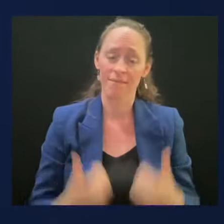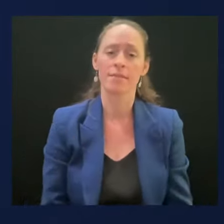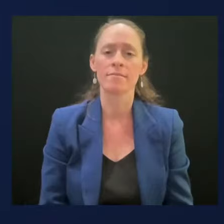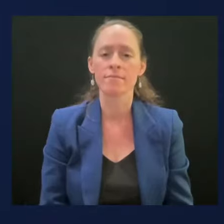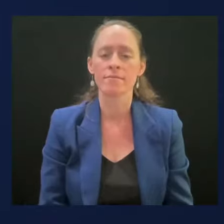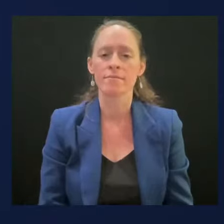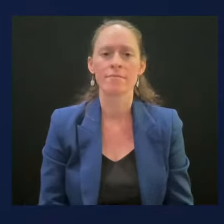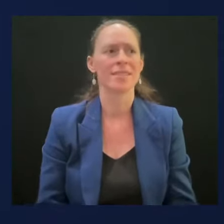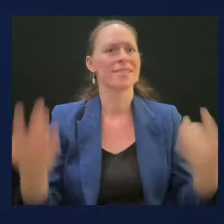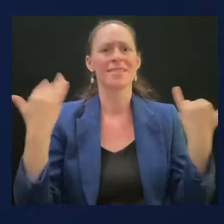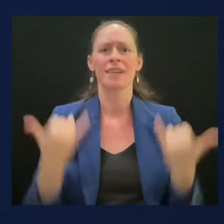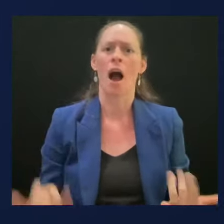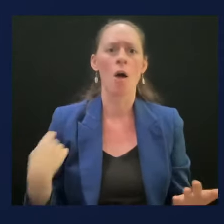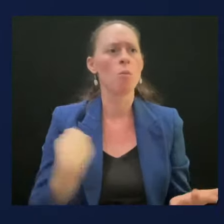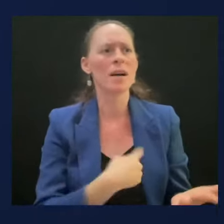America's story of service.